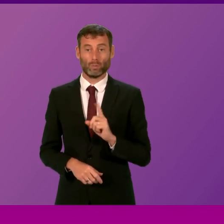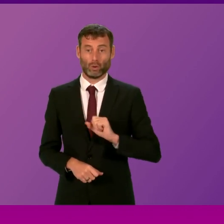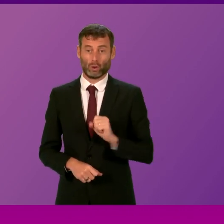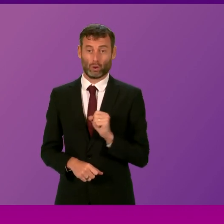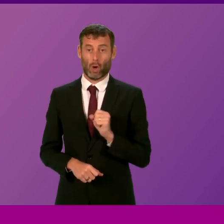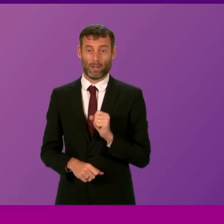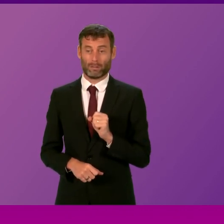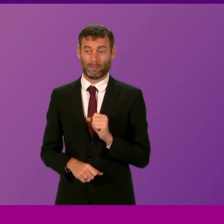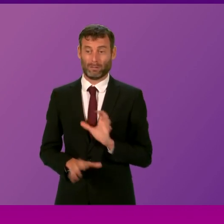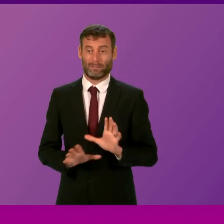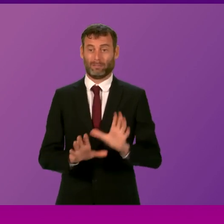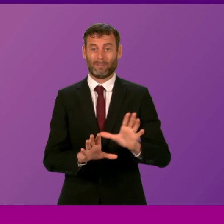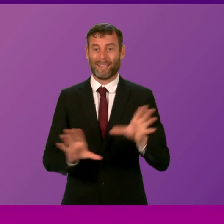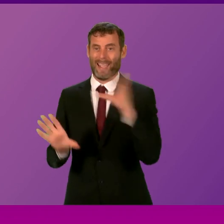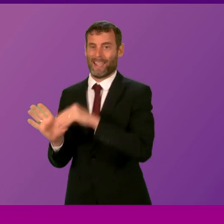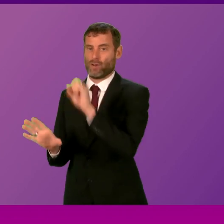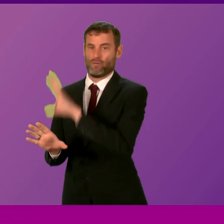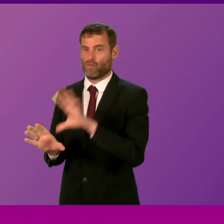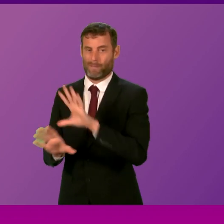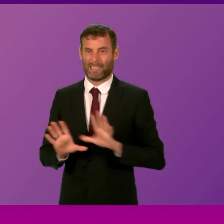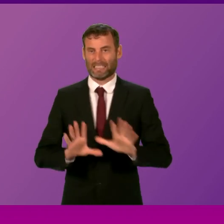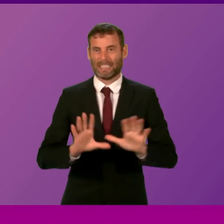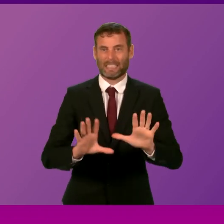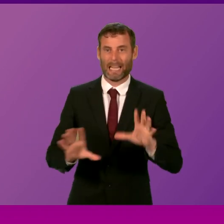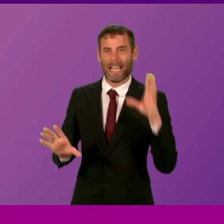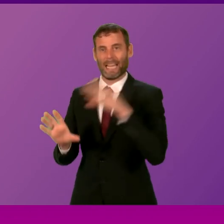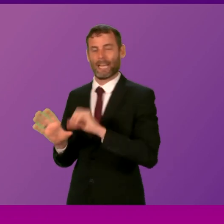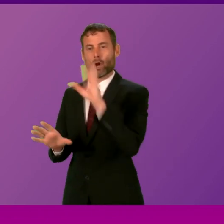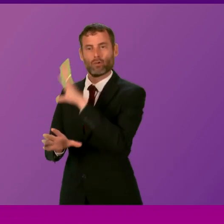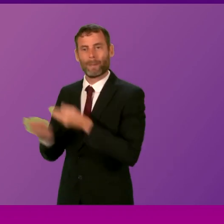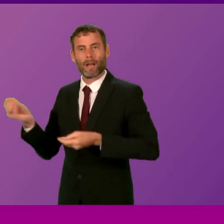single market and out of the European customs union. Labour also backs the